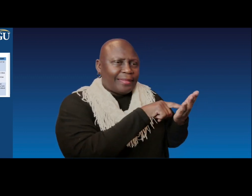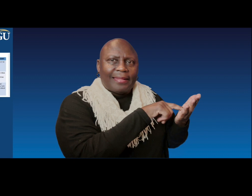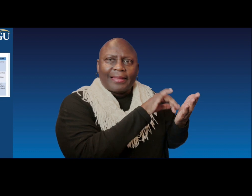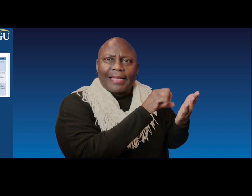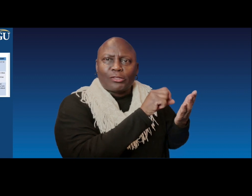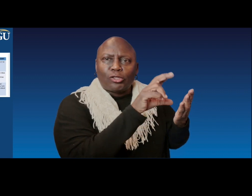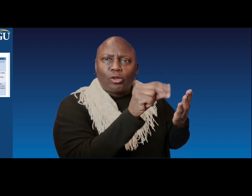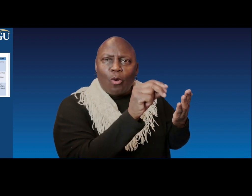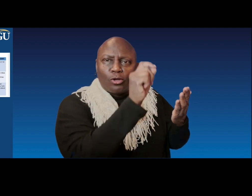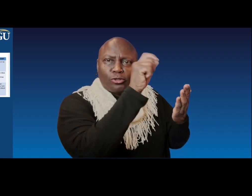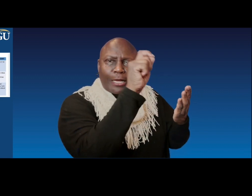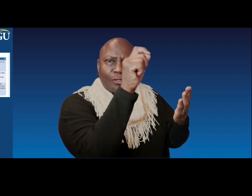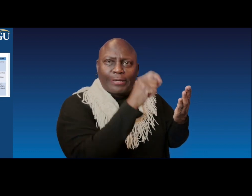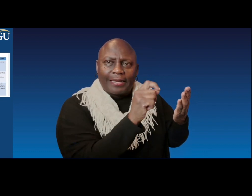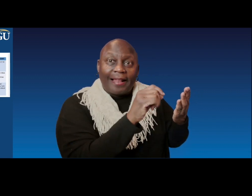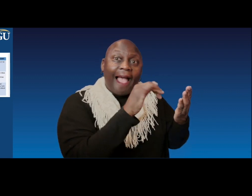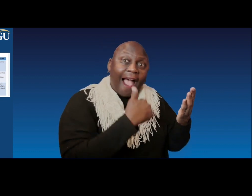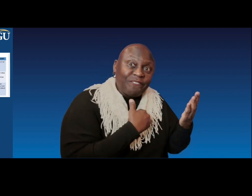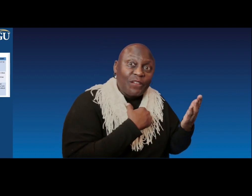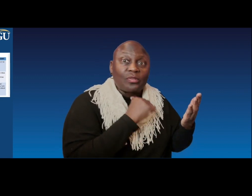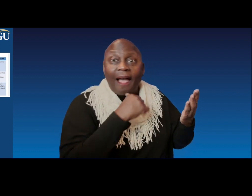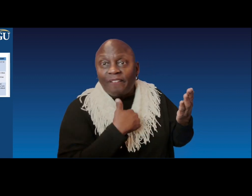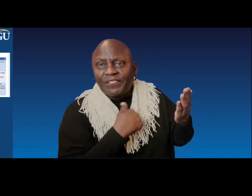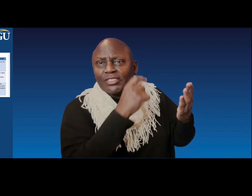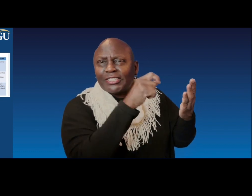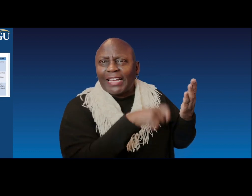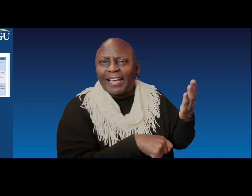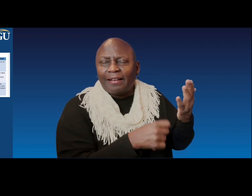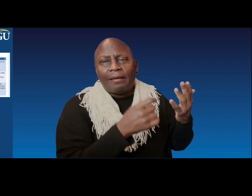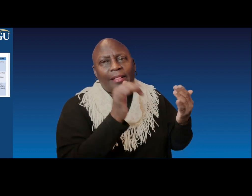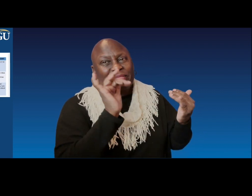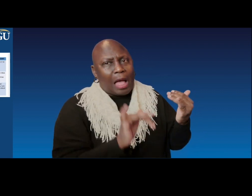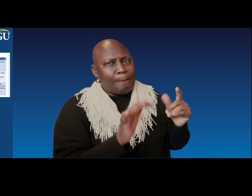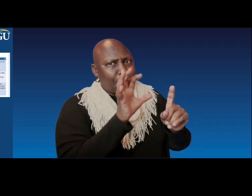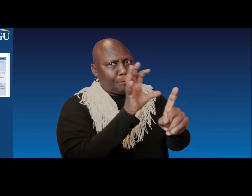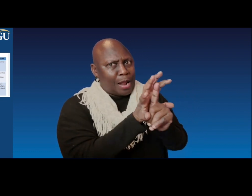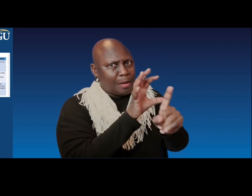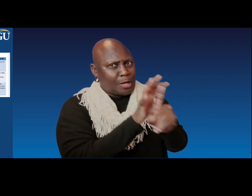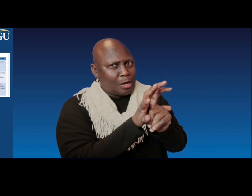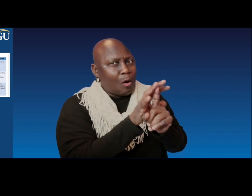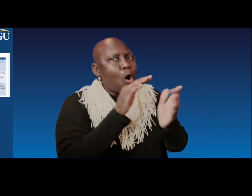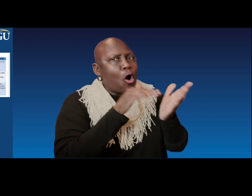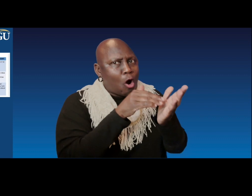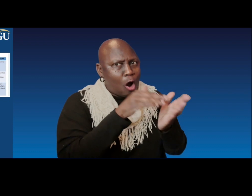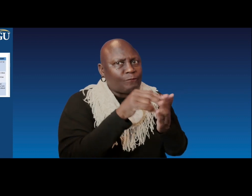are available with checklists. It's a popular approach